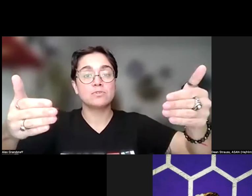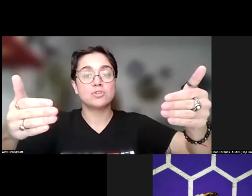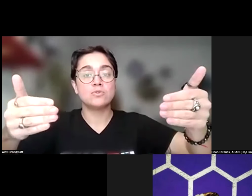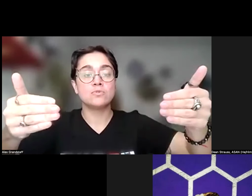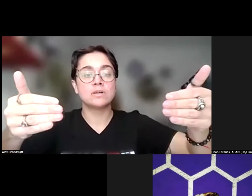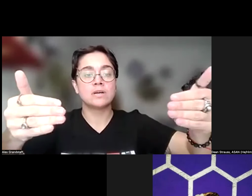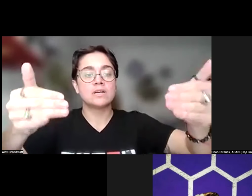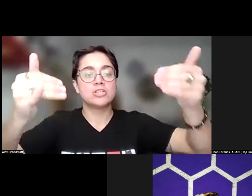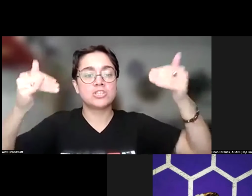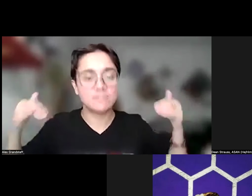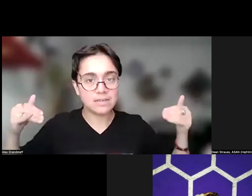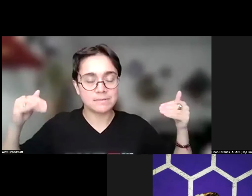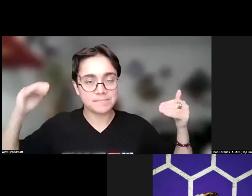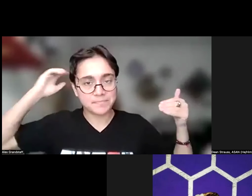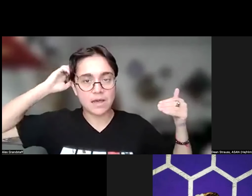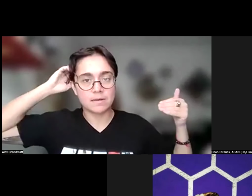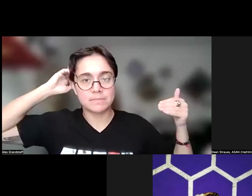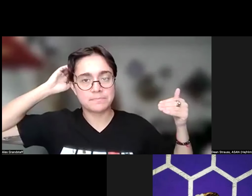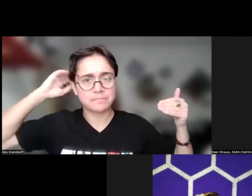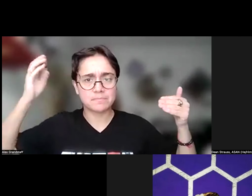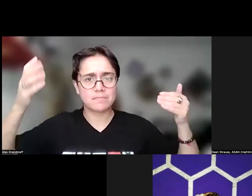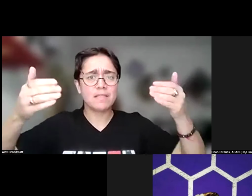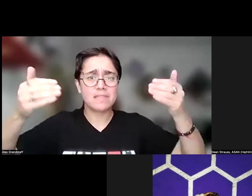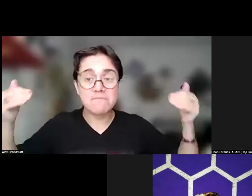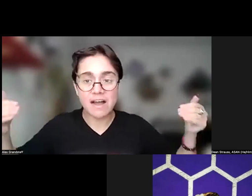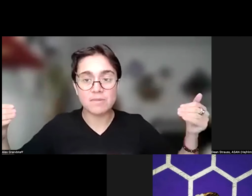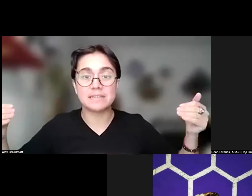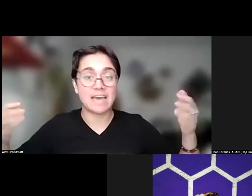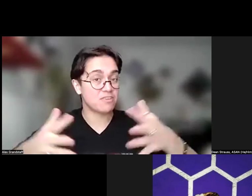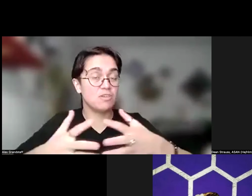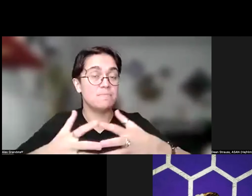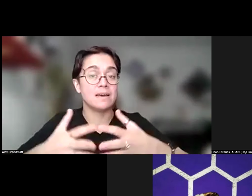ABA forces kids to try and adapt to the environment,